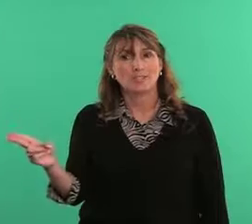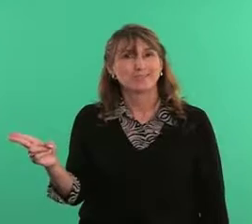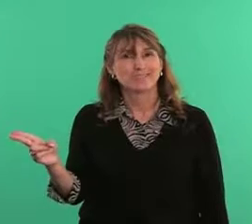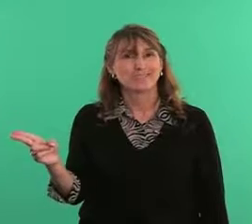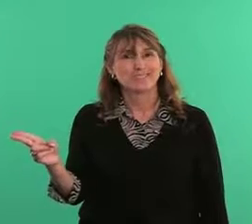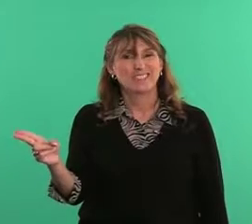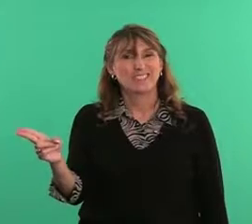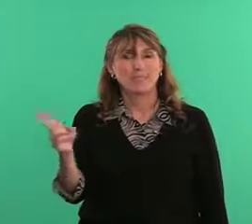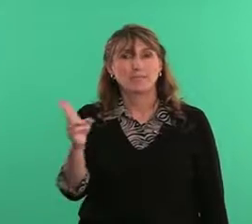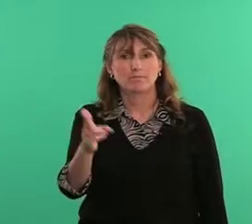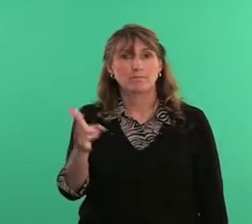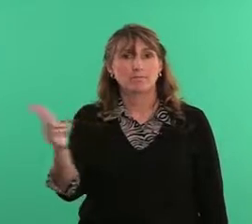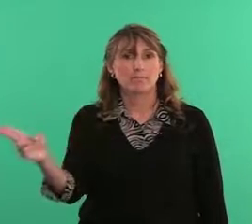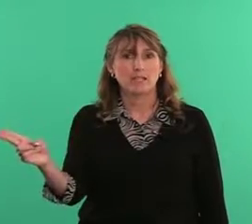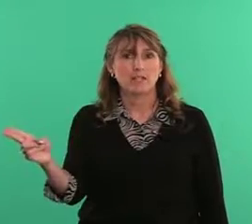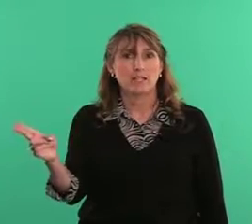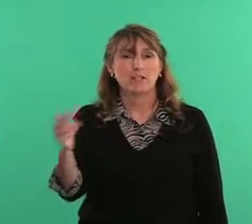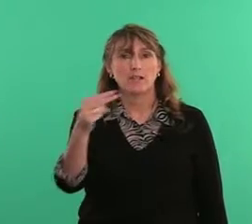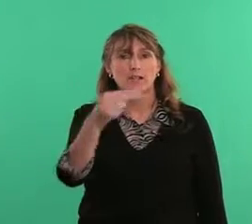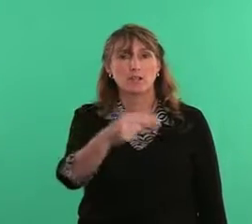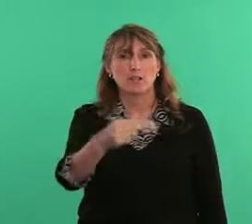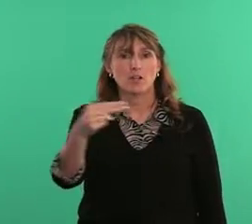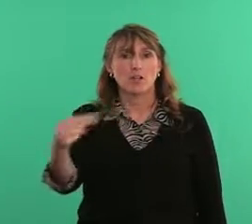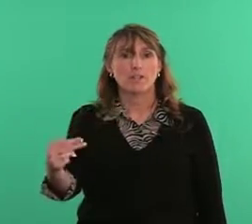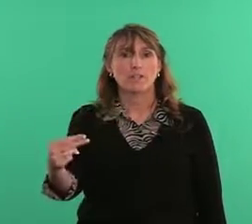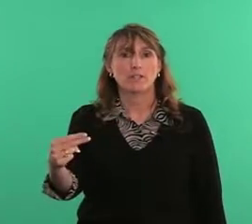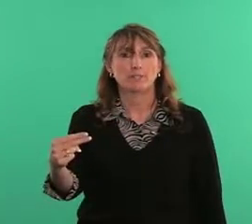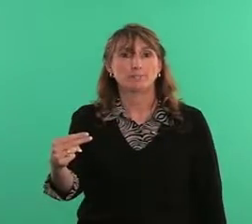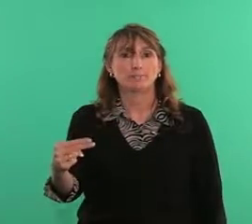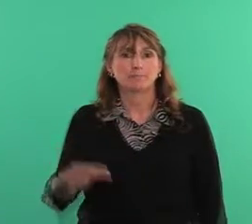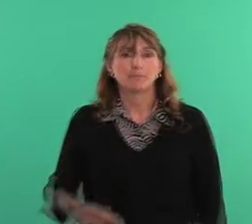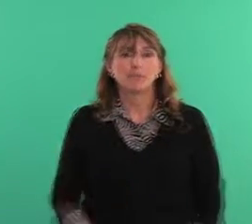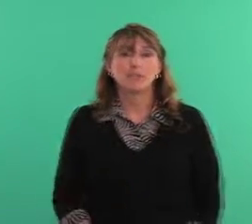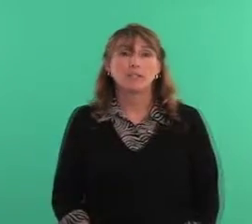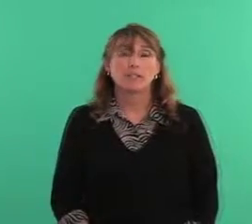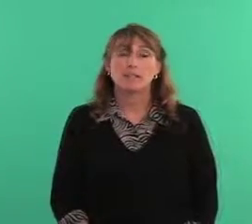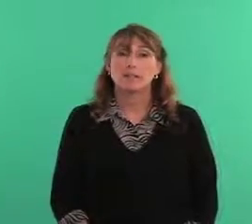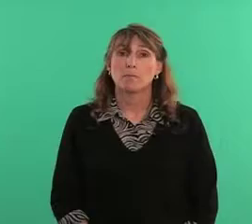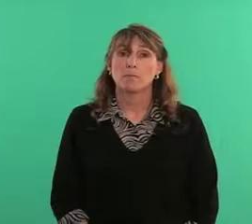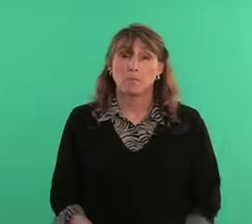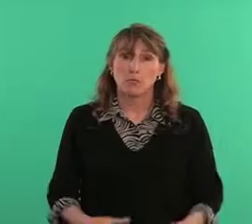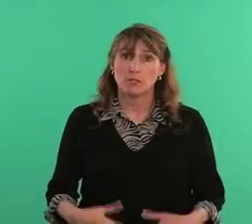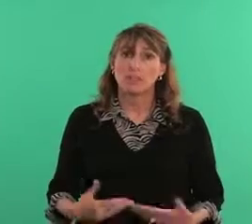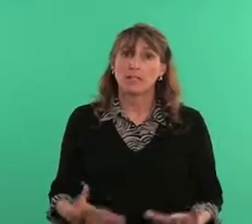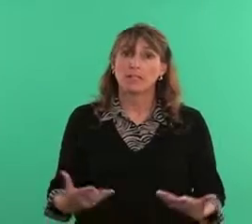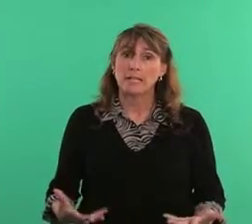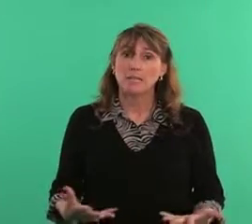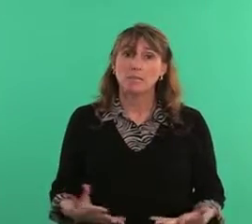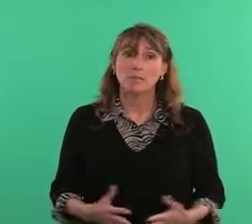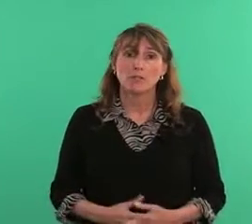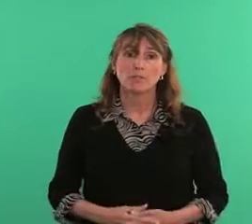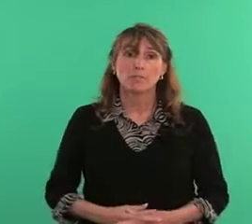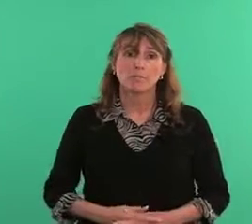and that's not correct. It's hard-of-hearing hearing as in a person being here in person